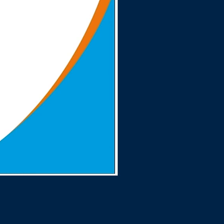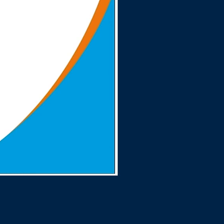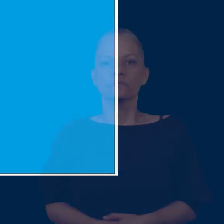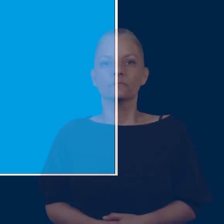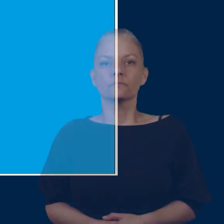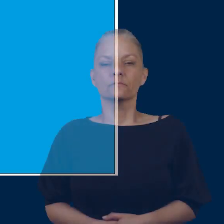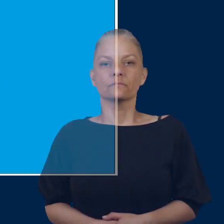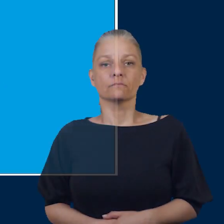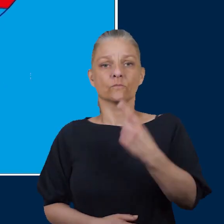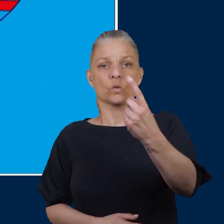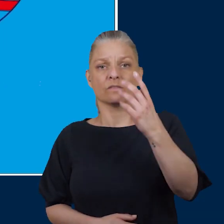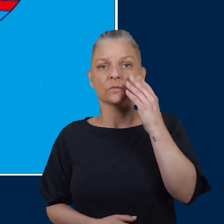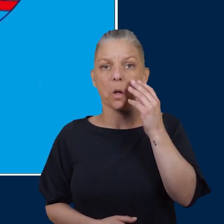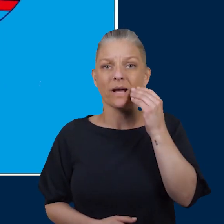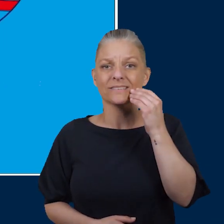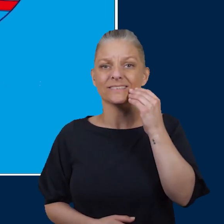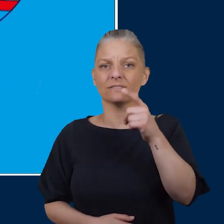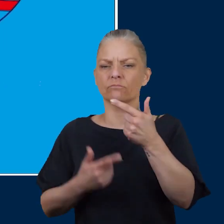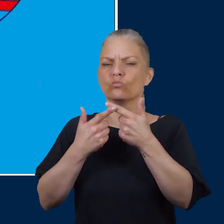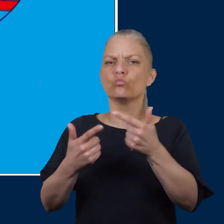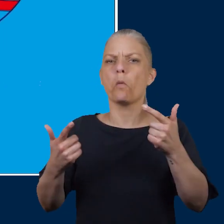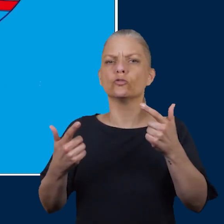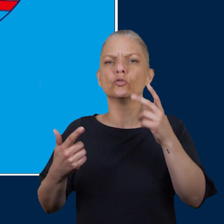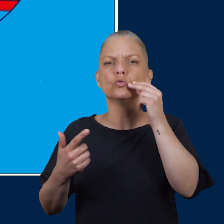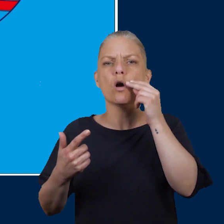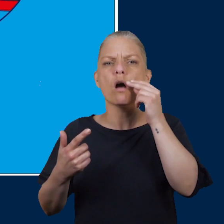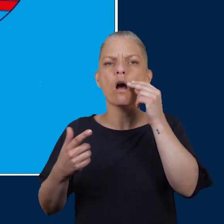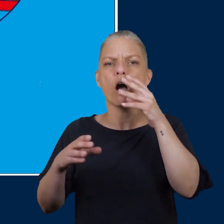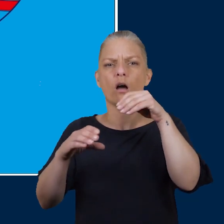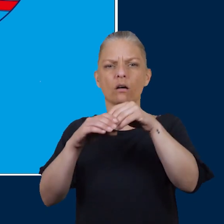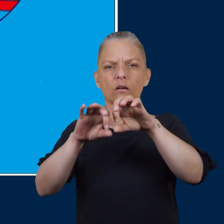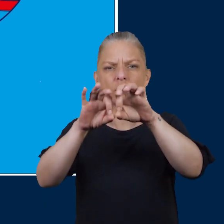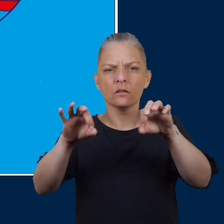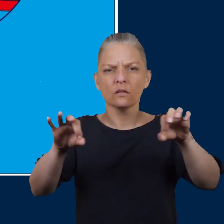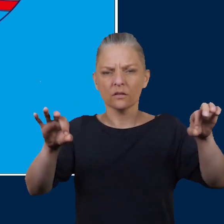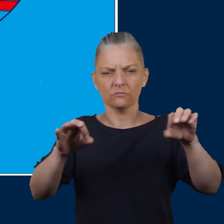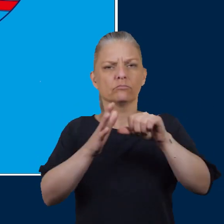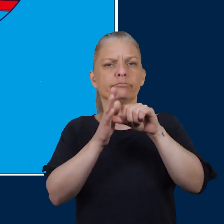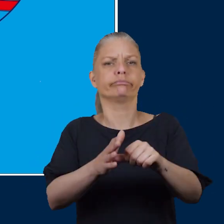When you have diabetes having too much glucose also called sugar in your blood can make it